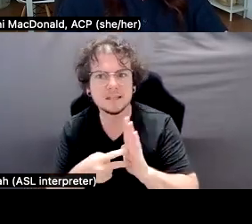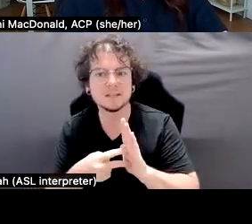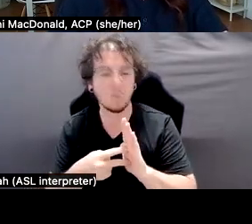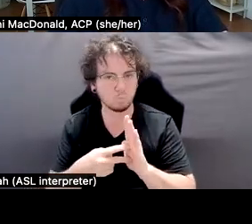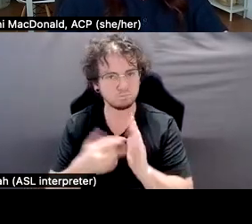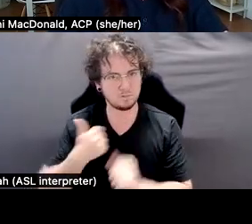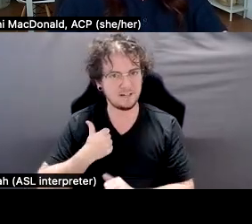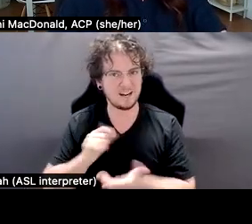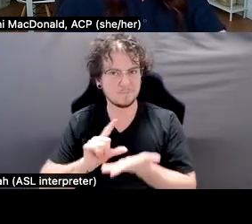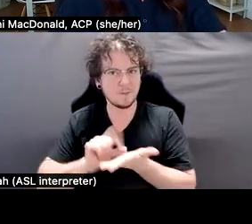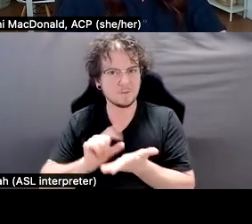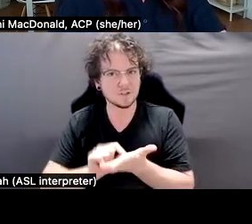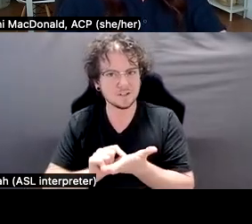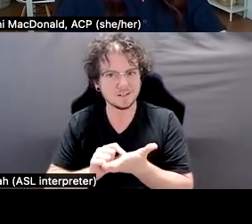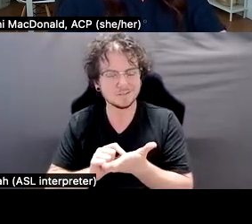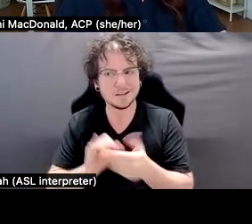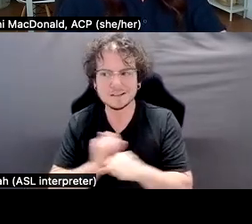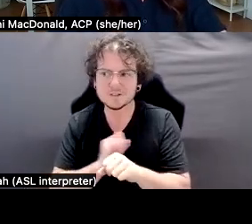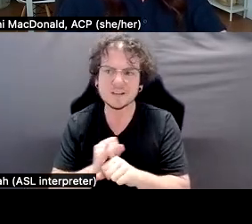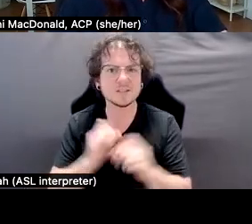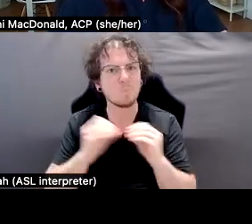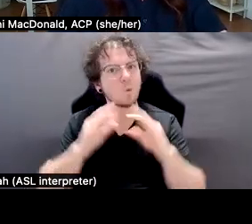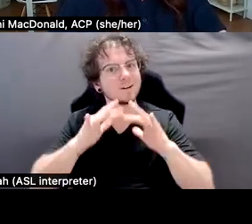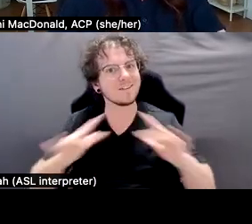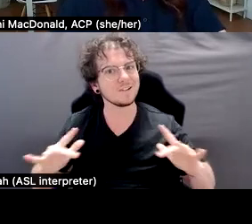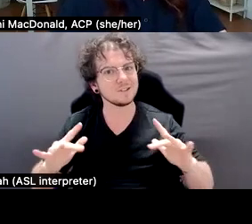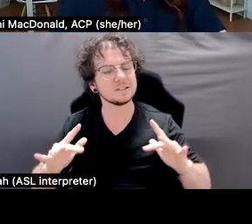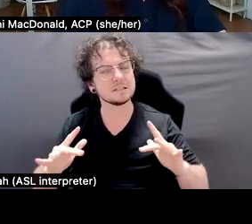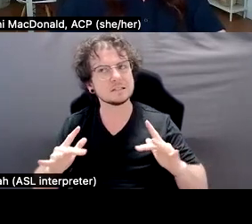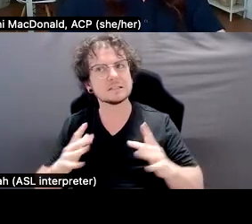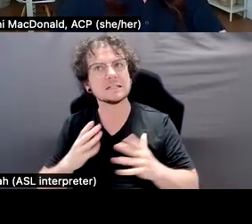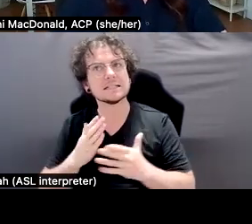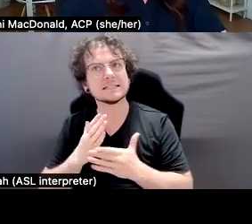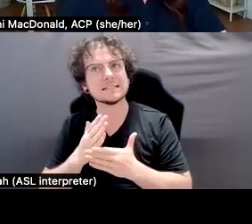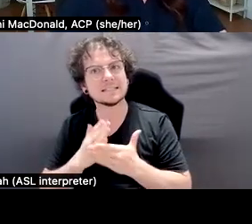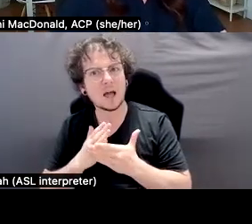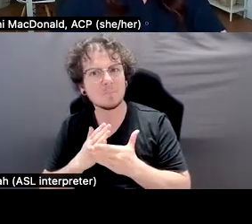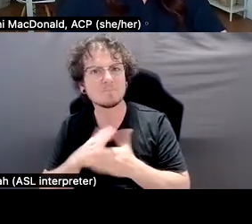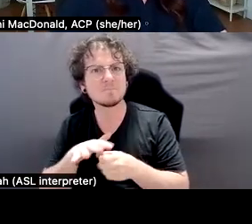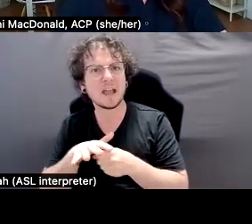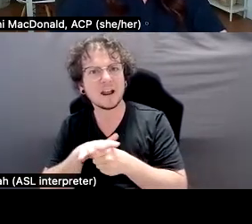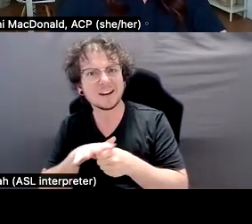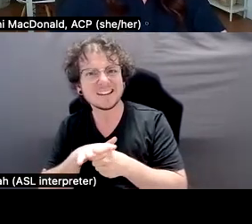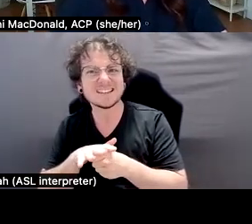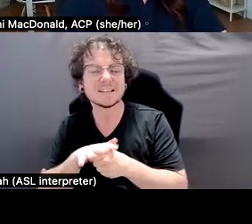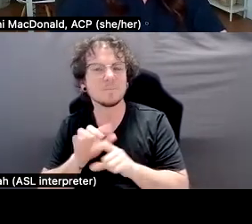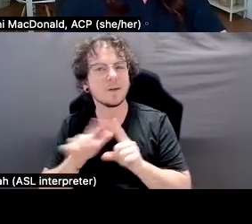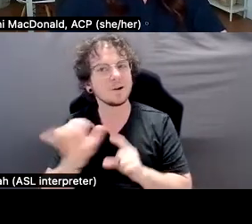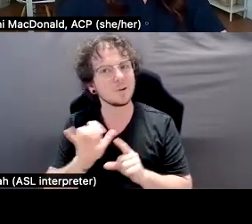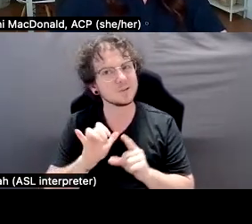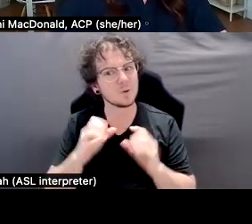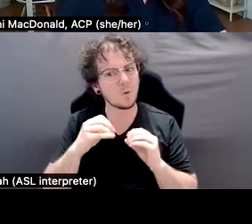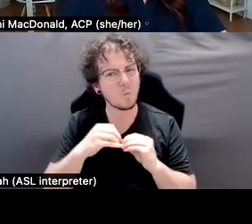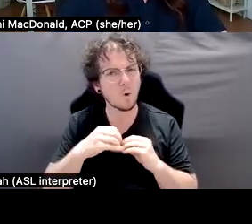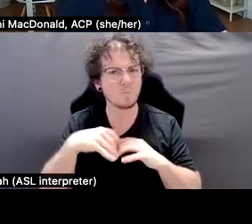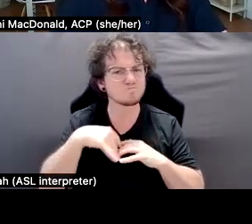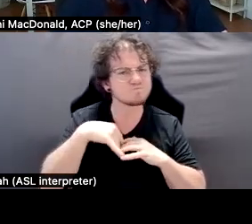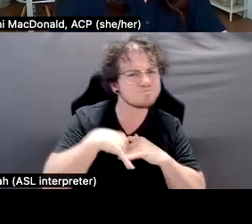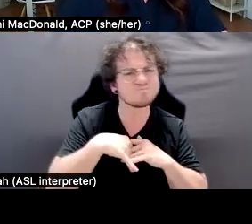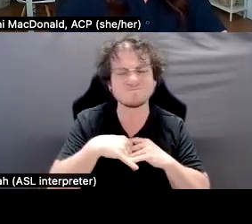in some areas but also a bit more entrenched and less accessible for newcomers in other areas. And